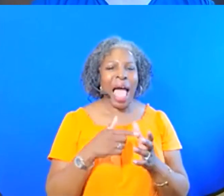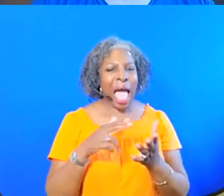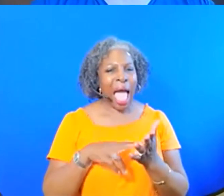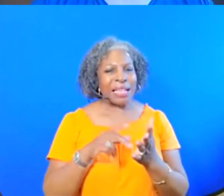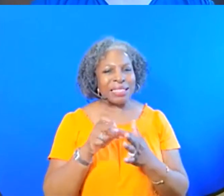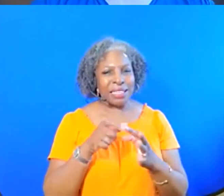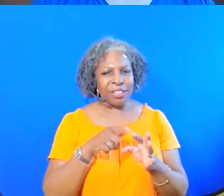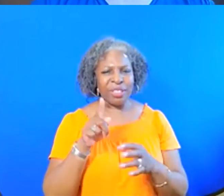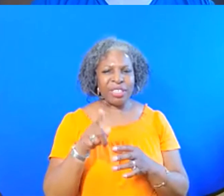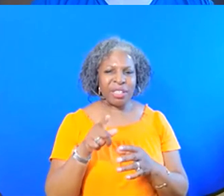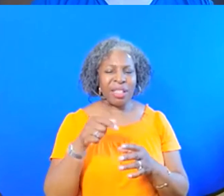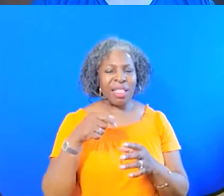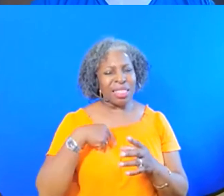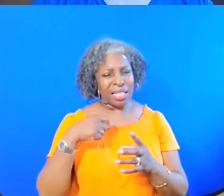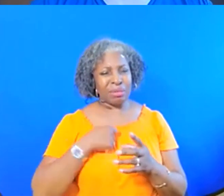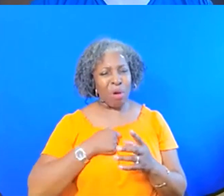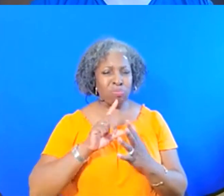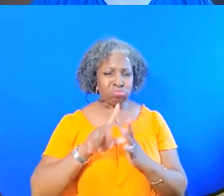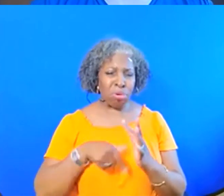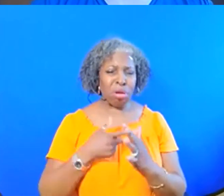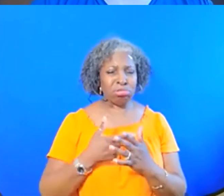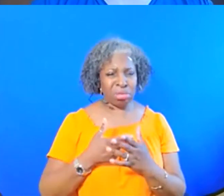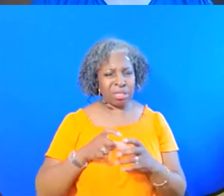is still in development. So, it's still kind of understanding things.